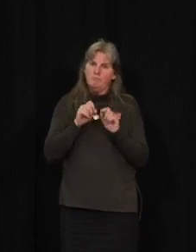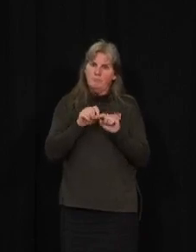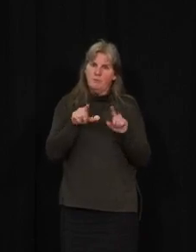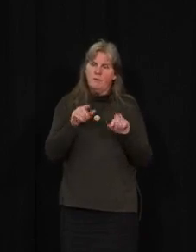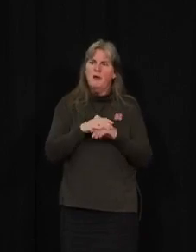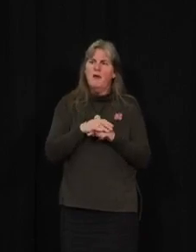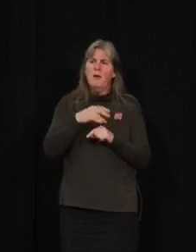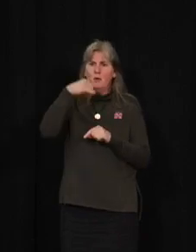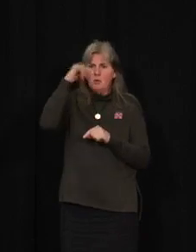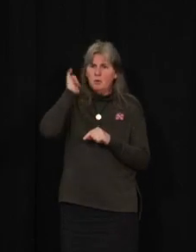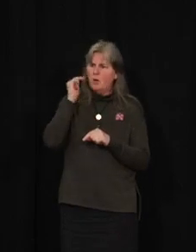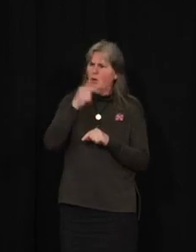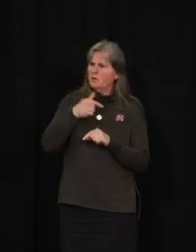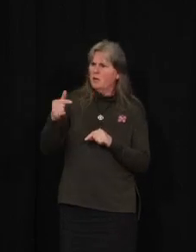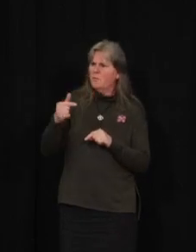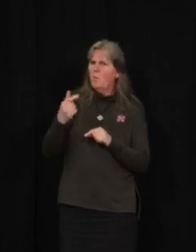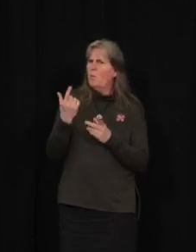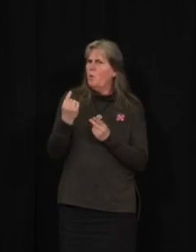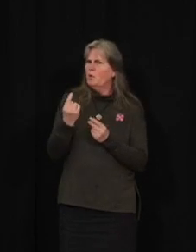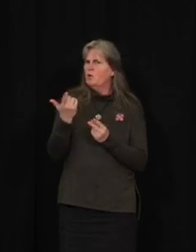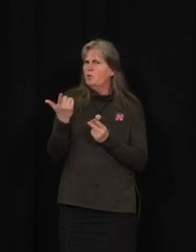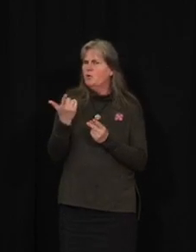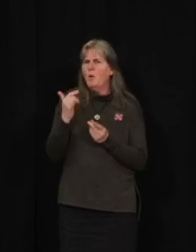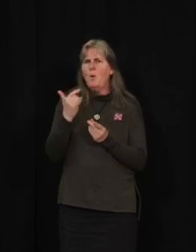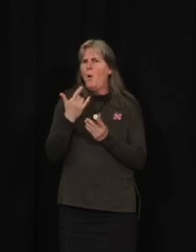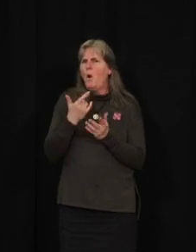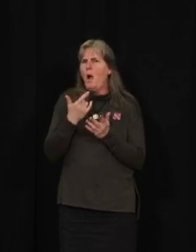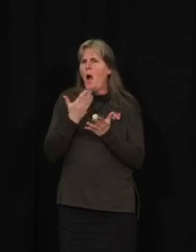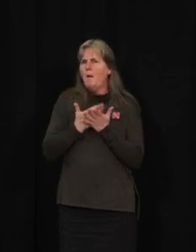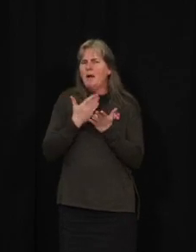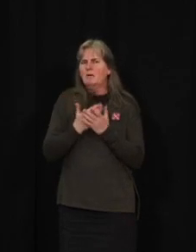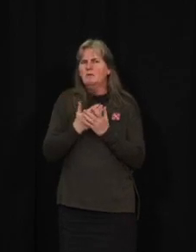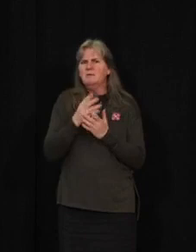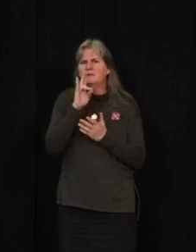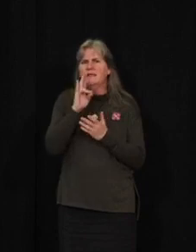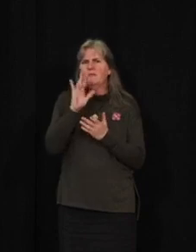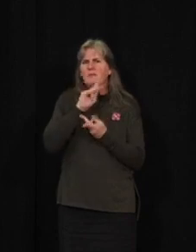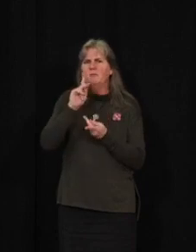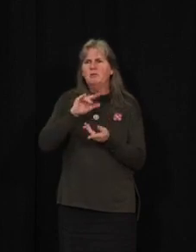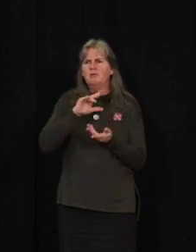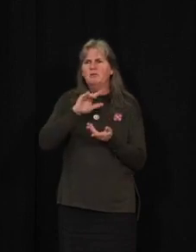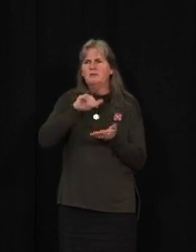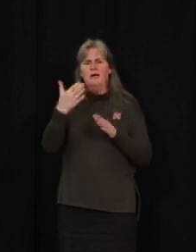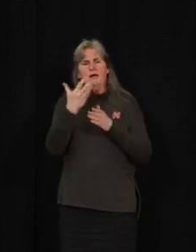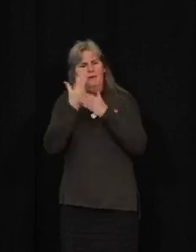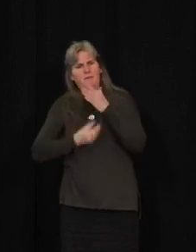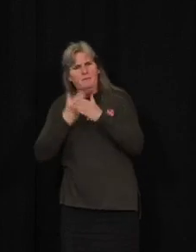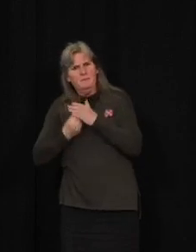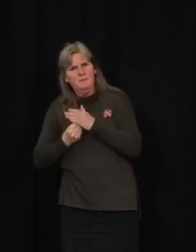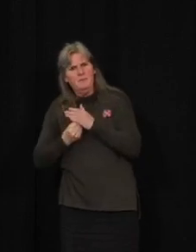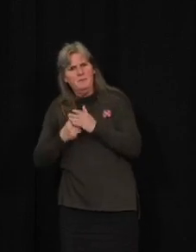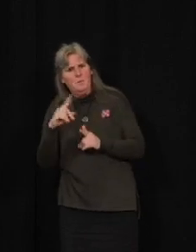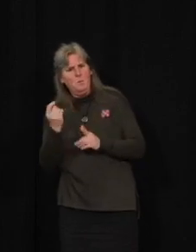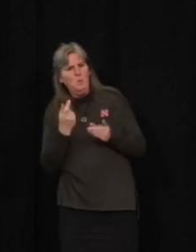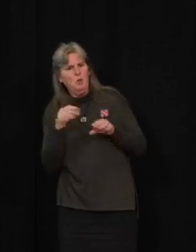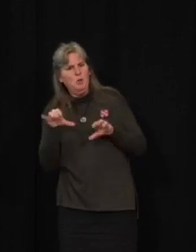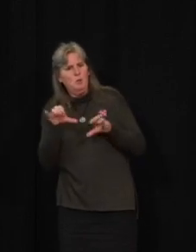the stats? I can give a few things. One is of course just